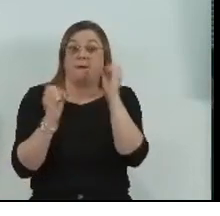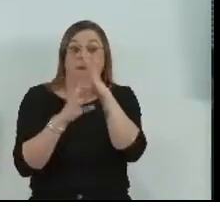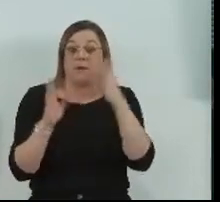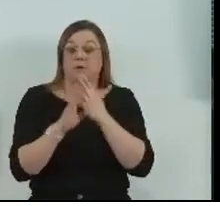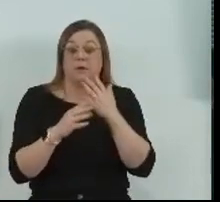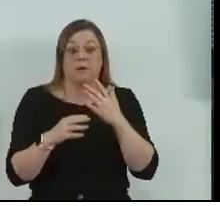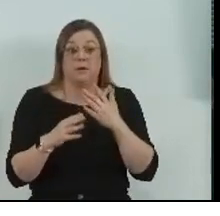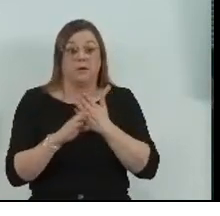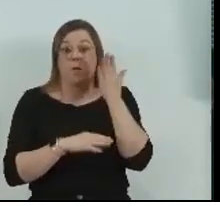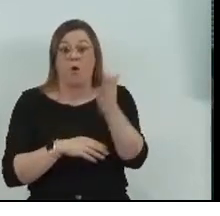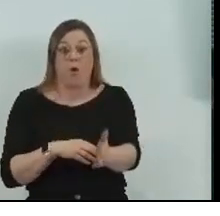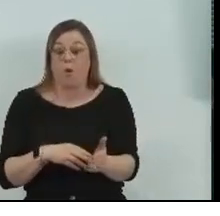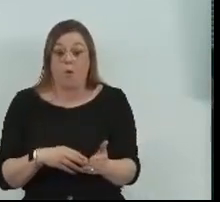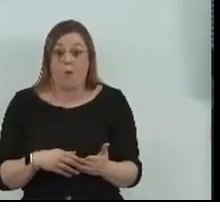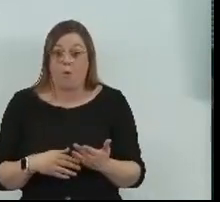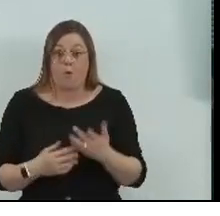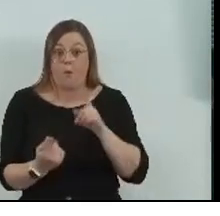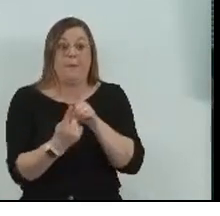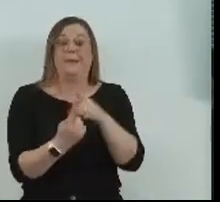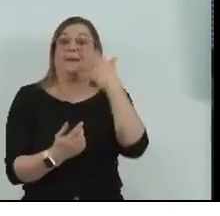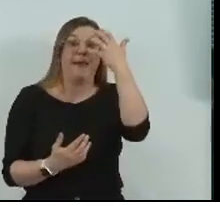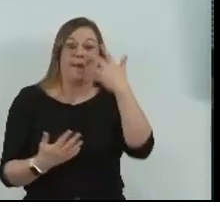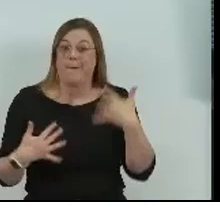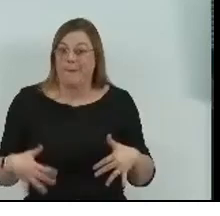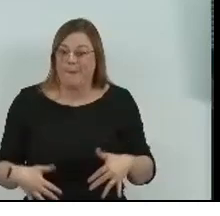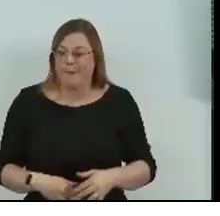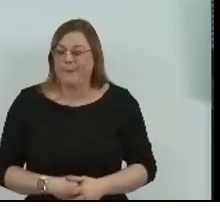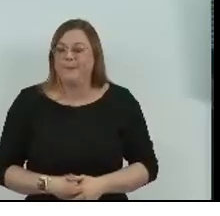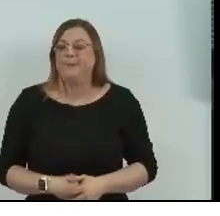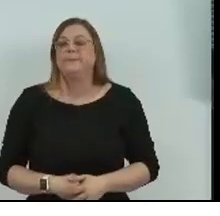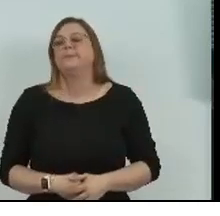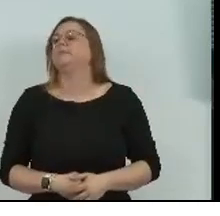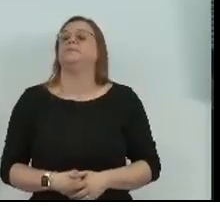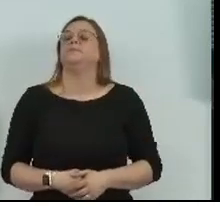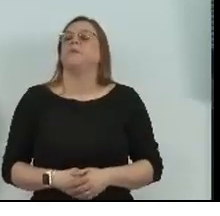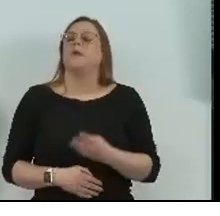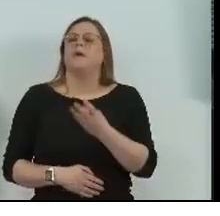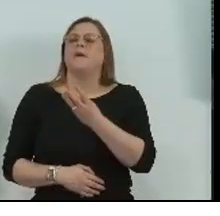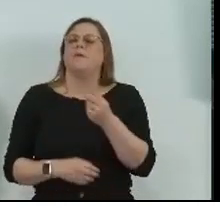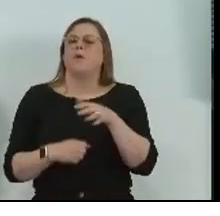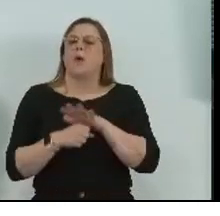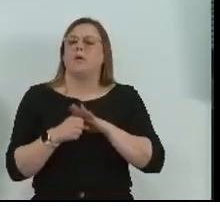Buckingham Palace, let alone meet the King. And there was a few parts about the day that I